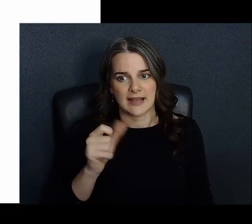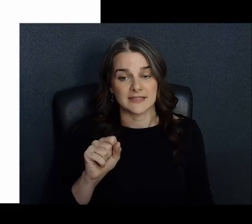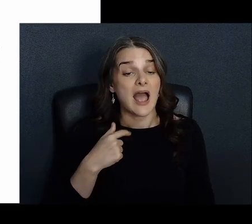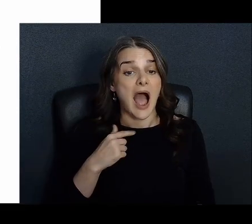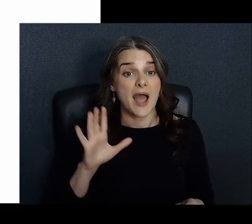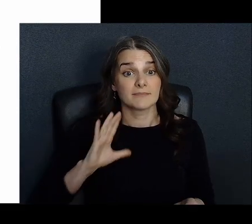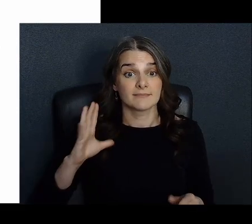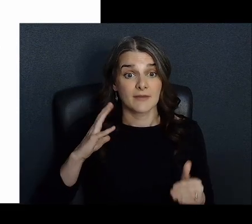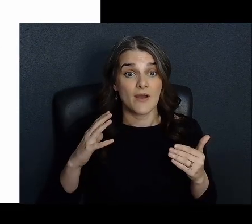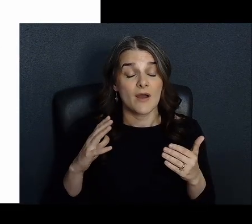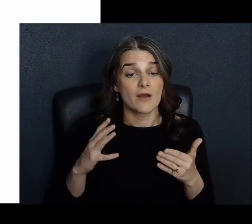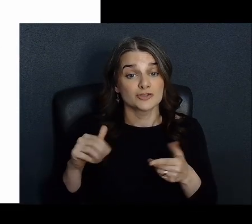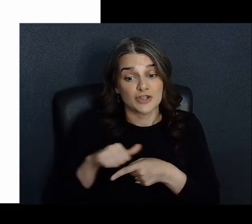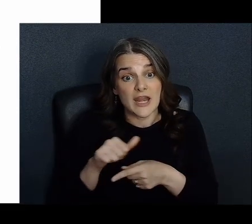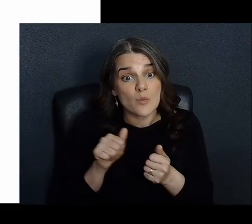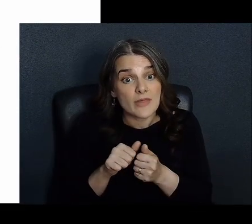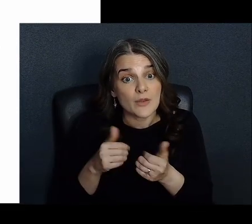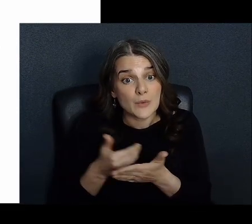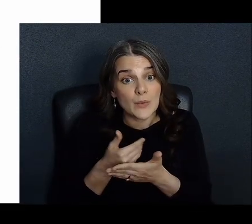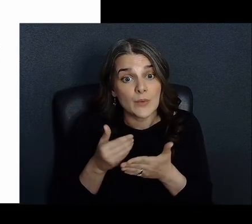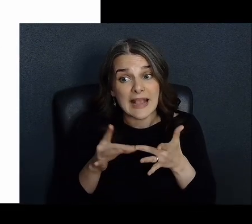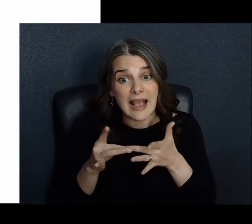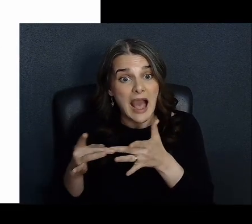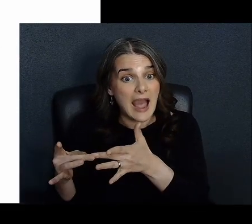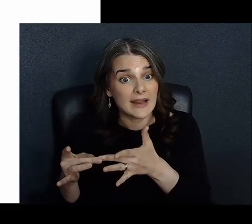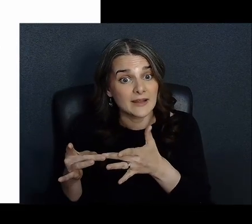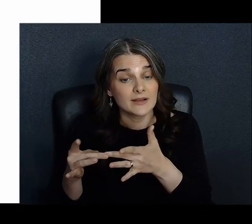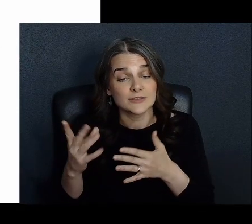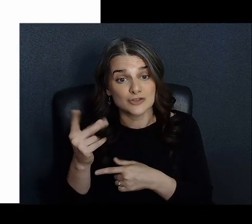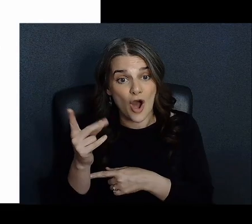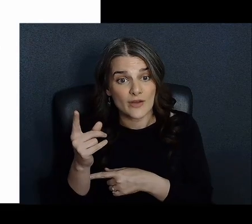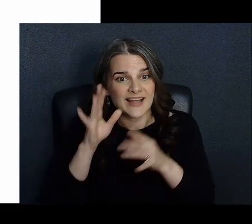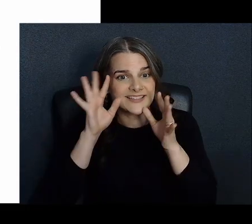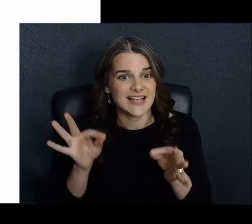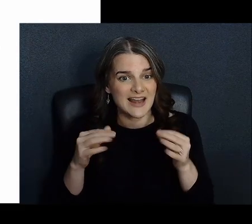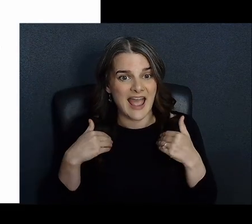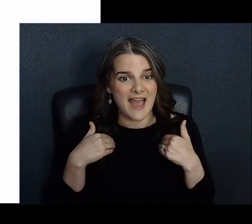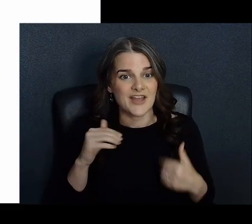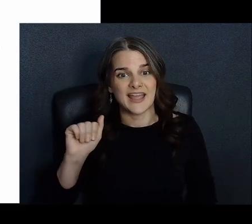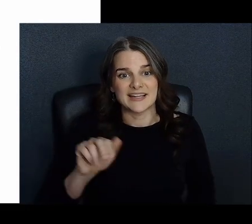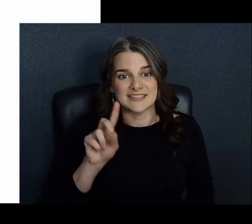They decided to put ADA signs next to various residents' rooms